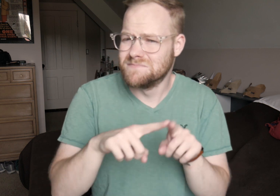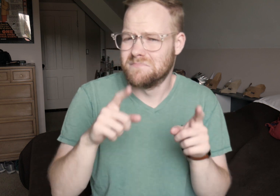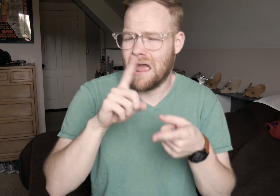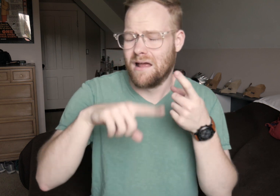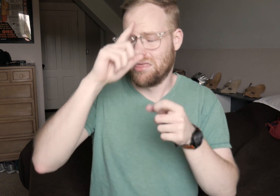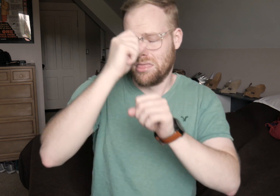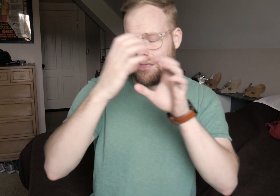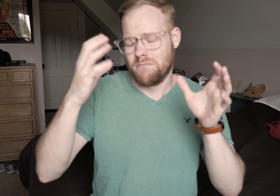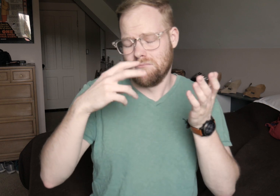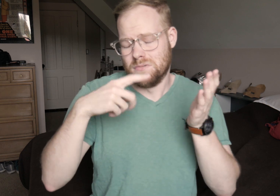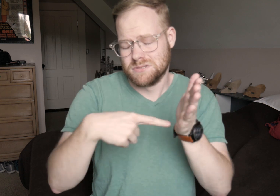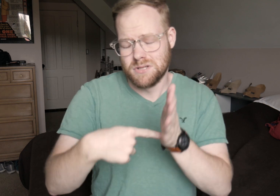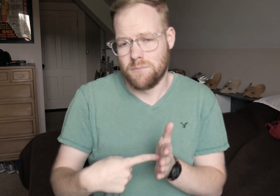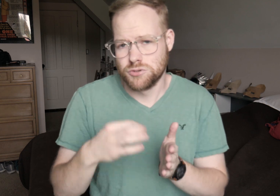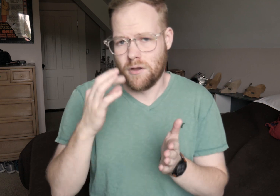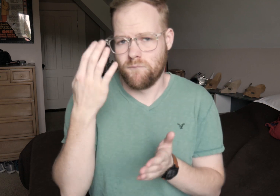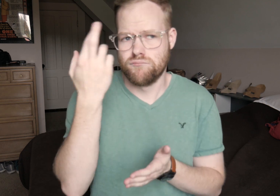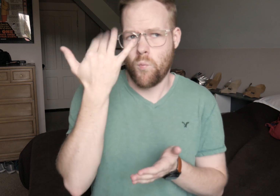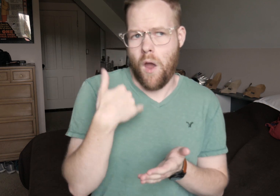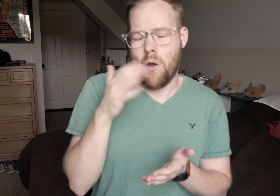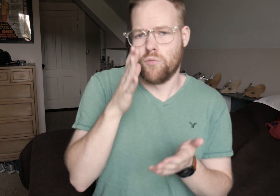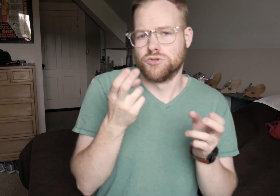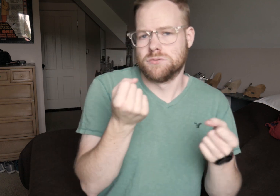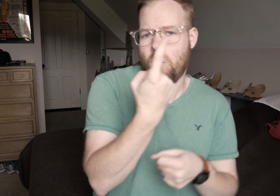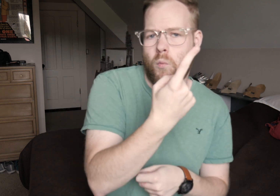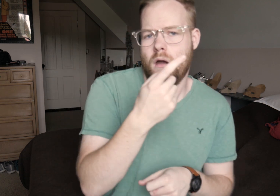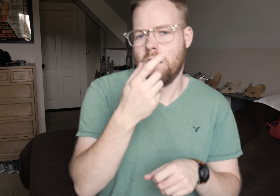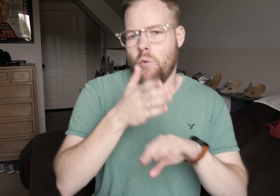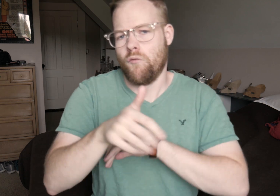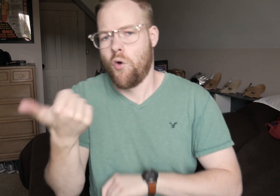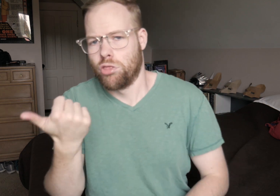but I can't think of examples of why I would sign one way over the other.